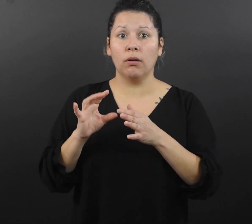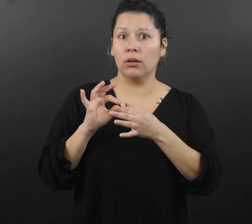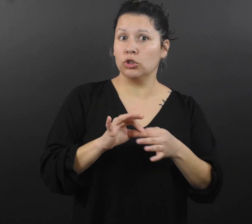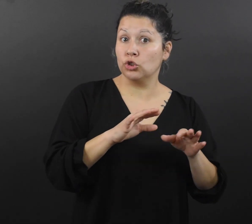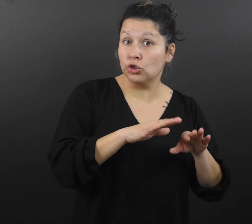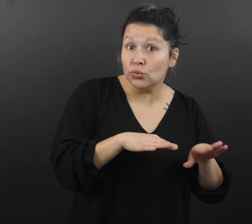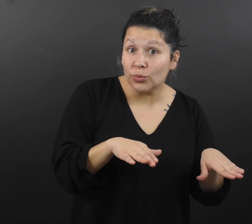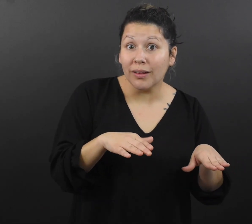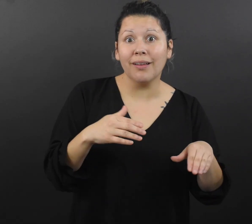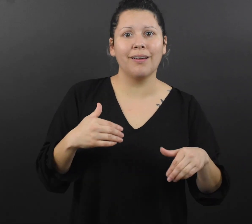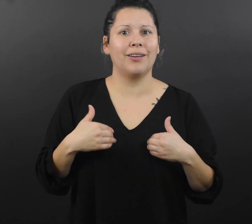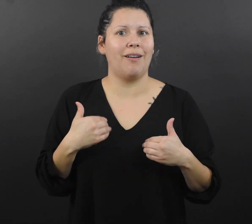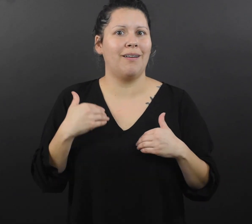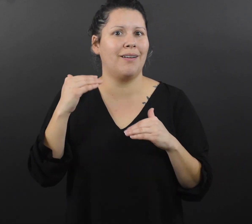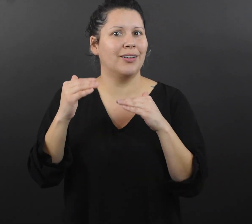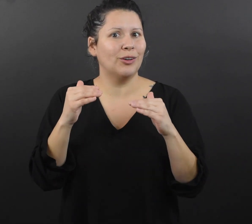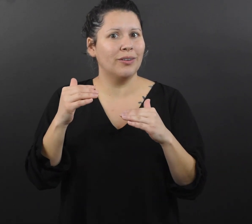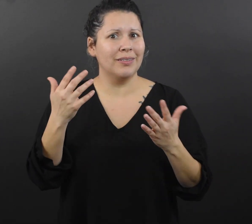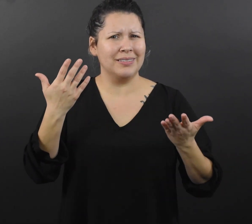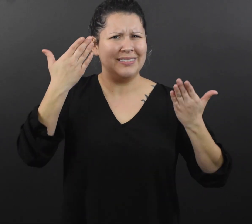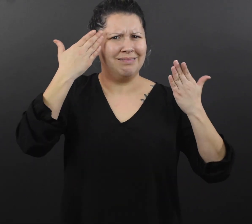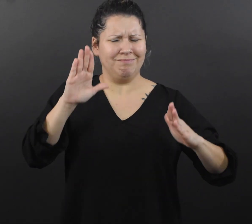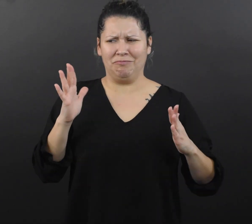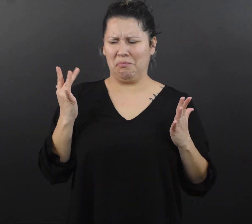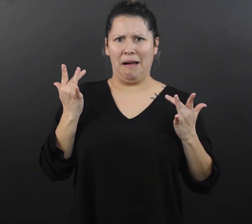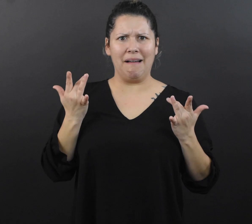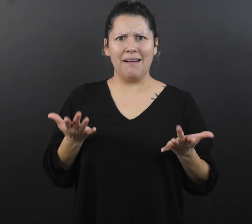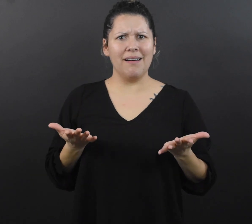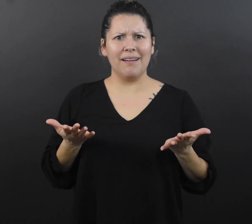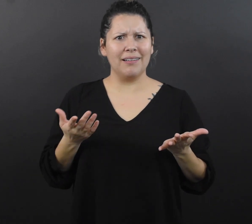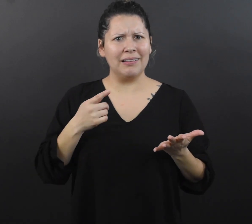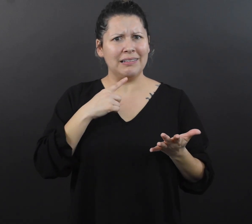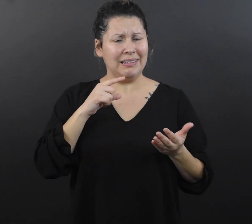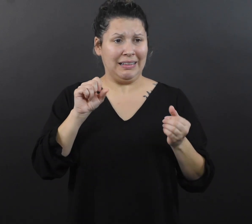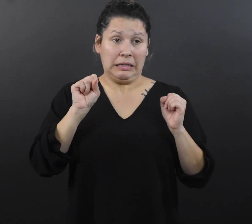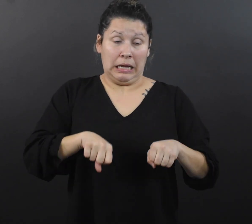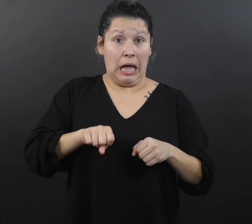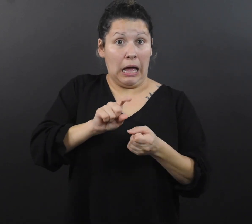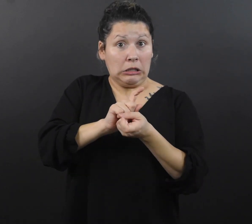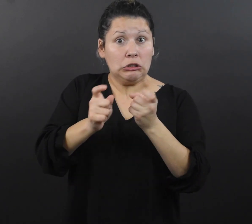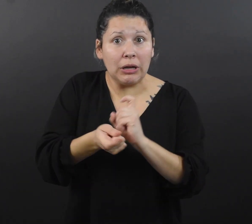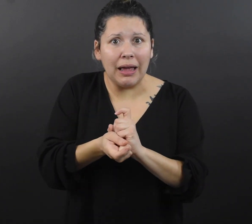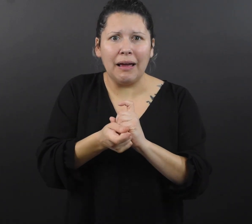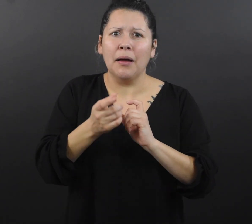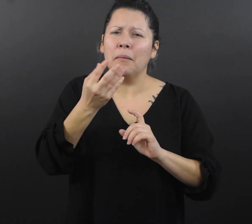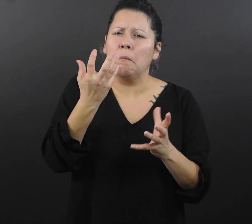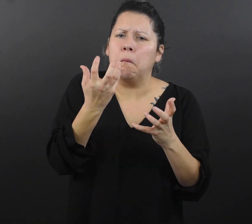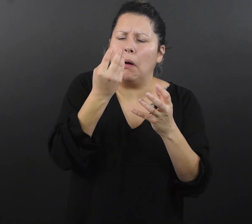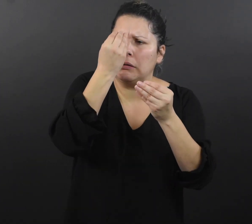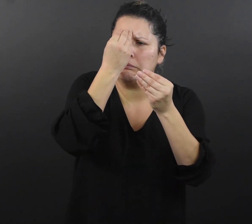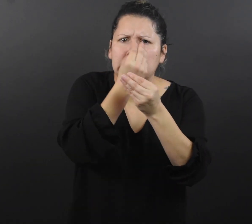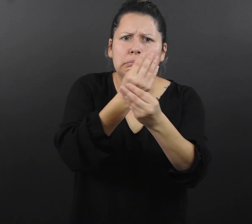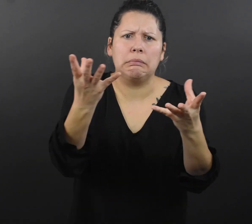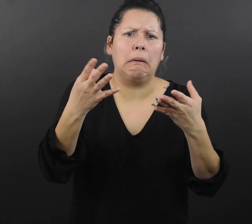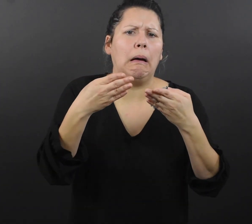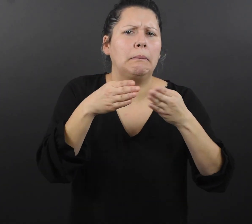says Heath. “We don’t know why that is. It can change, but we want the public to be aware.”